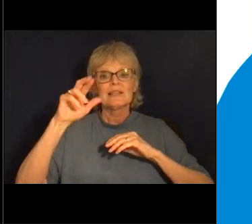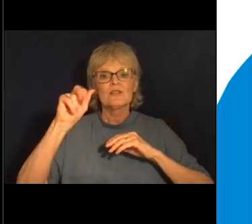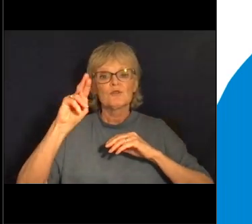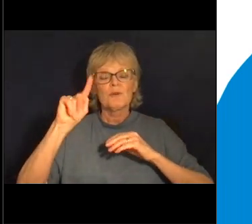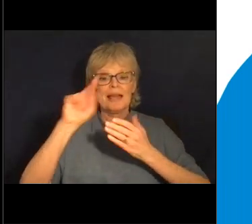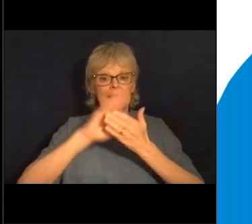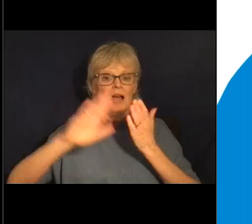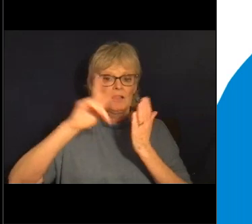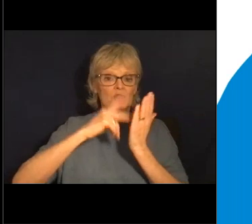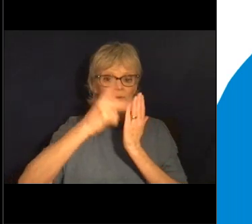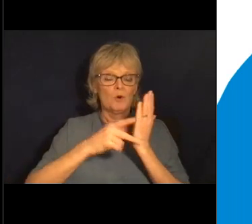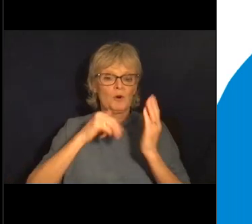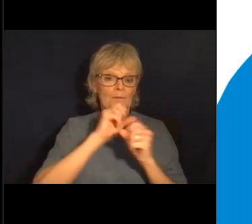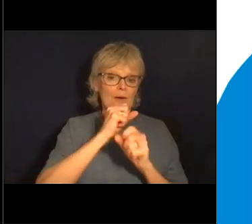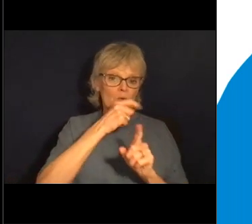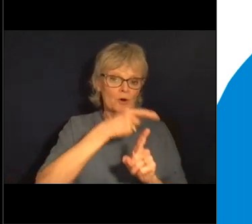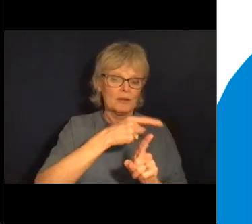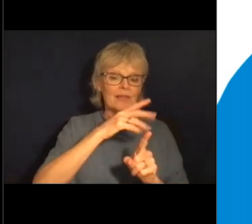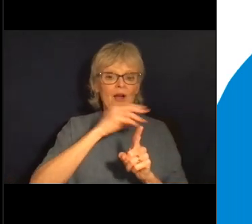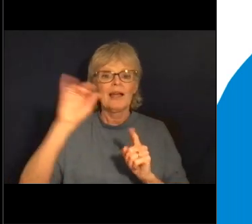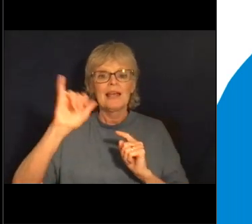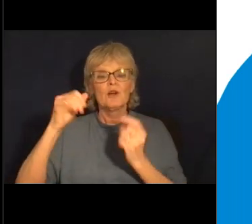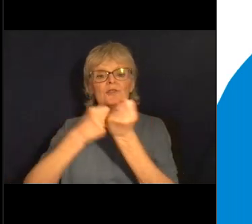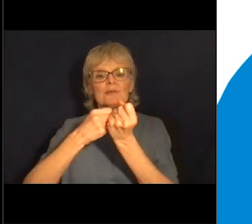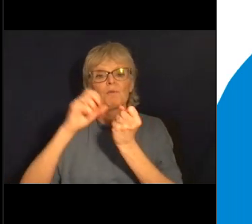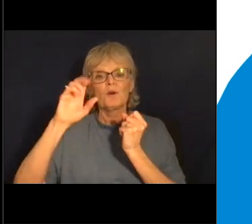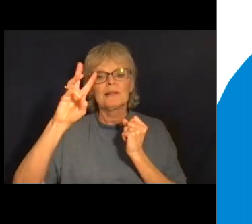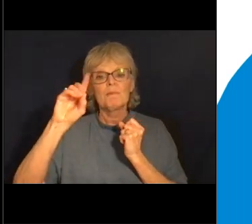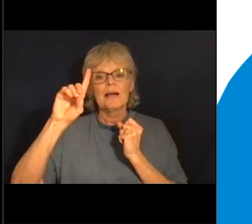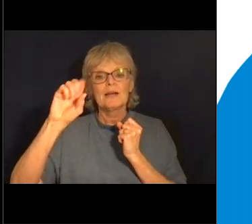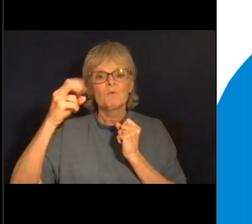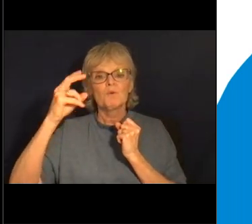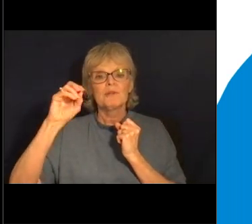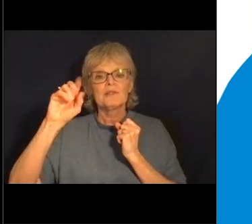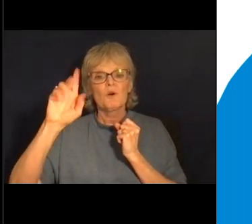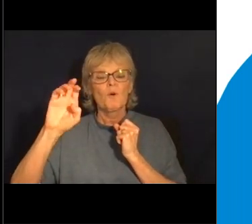And is supported by Woods Hole Sea Grant, and NOAA's Regional Collaboration Network.